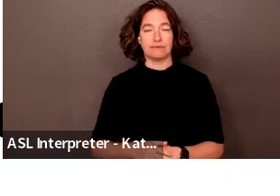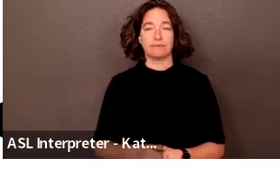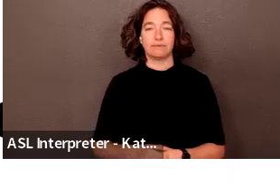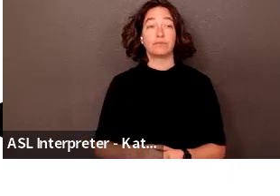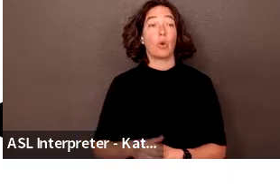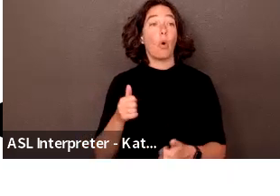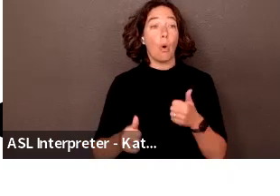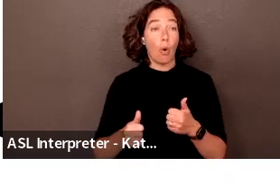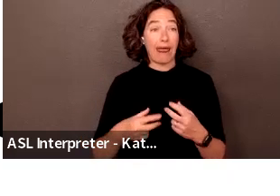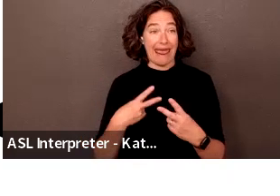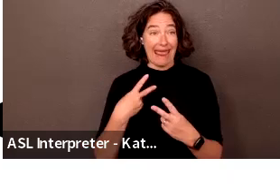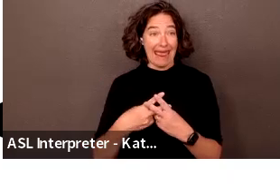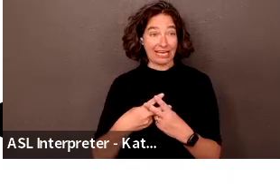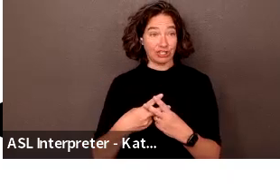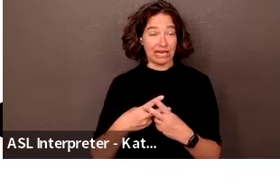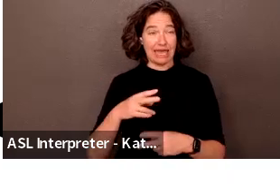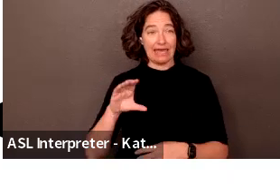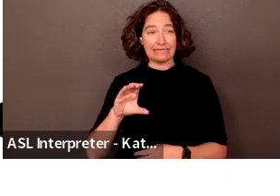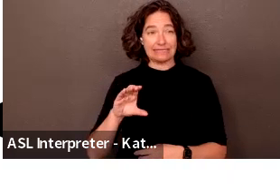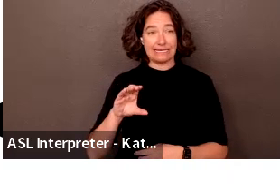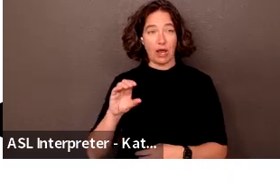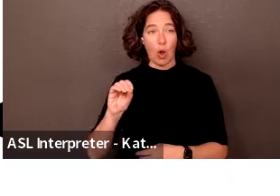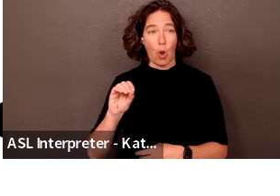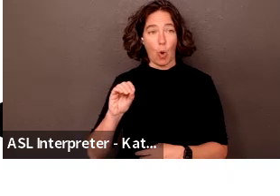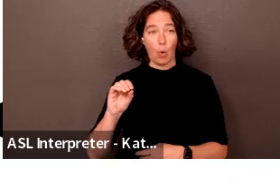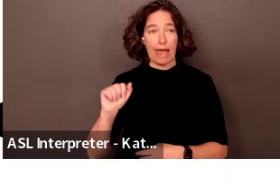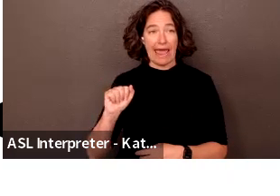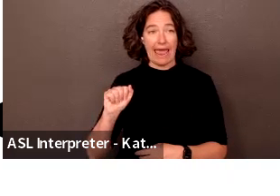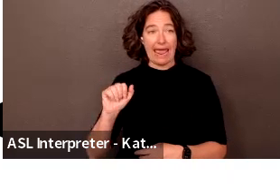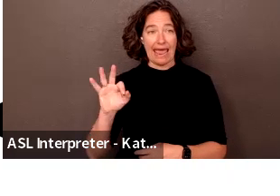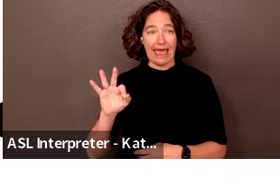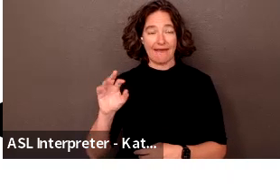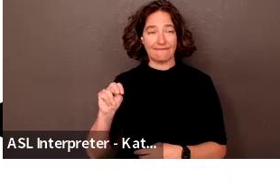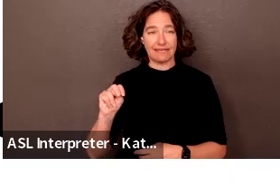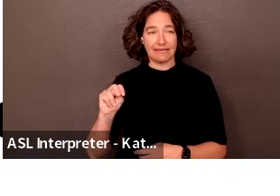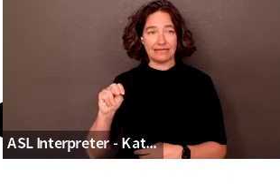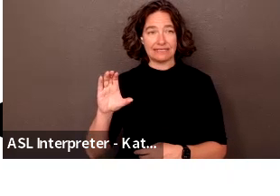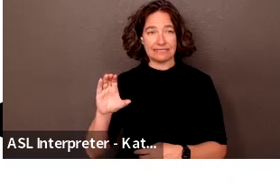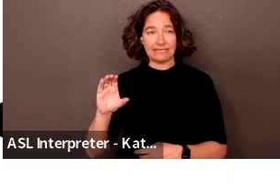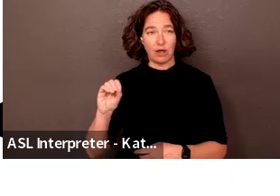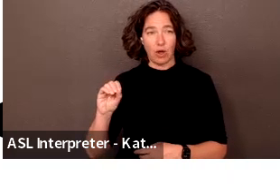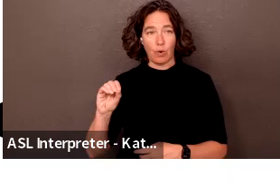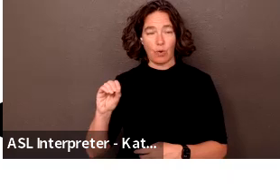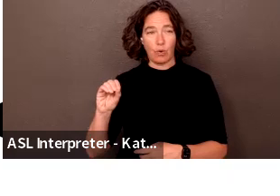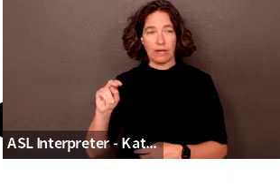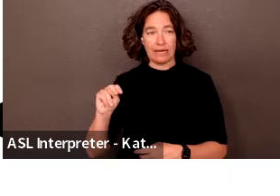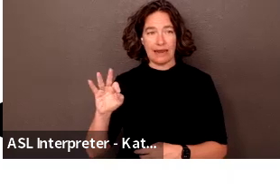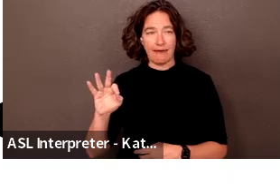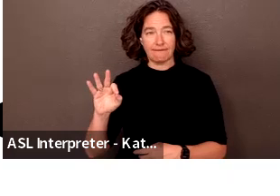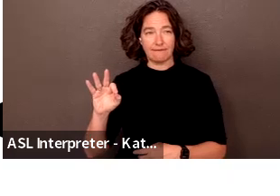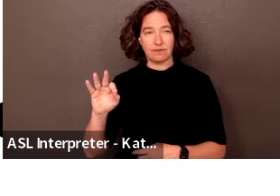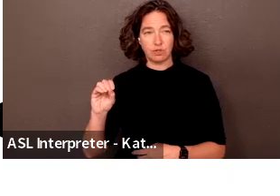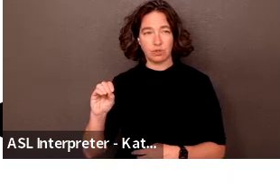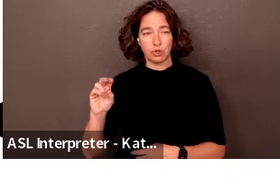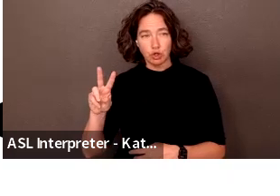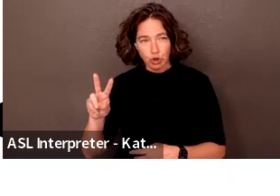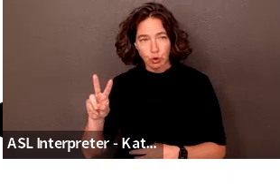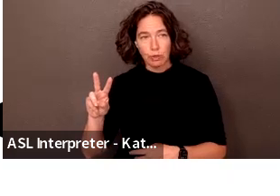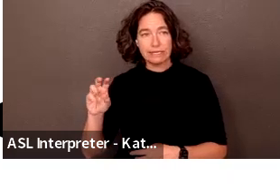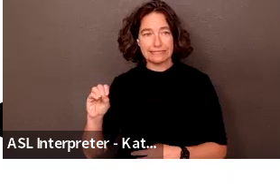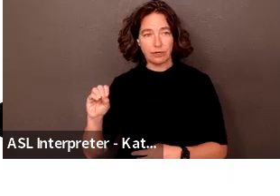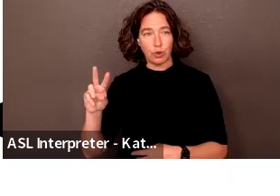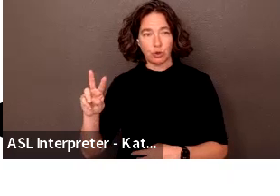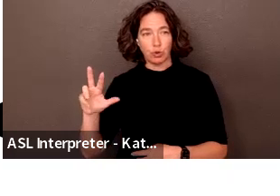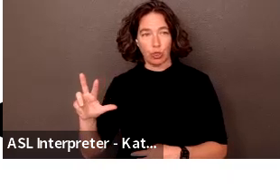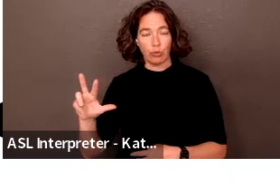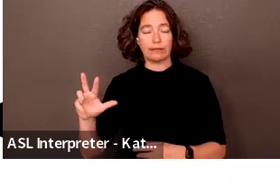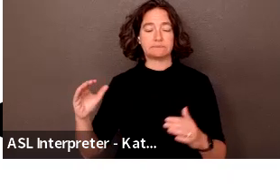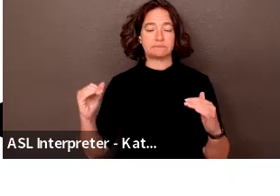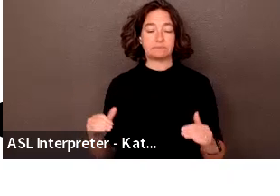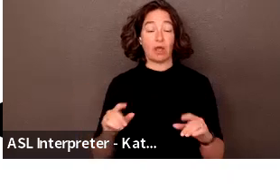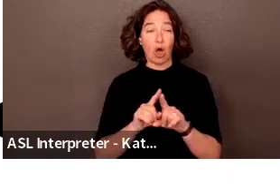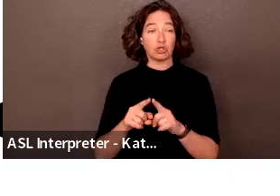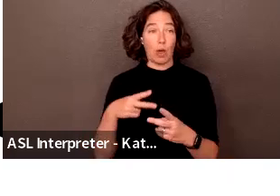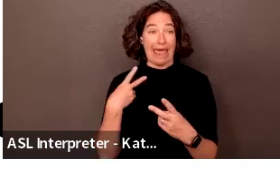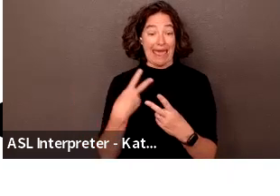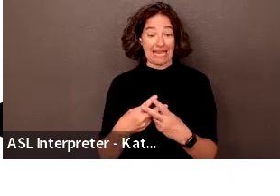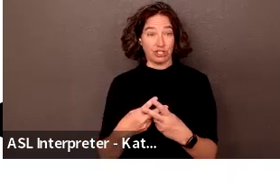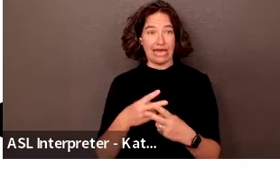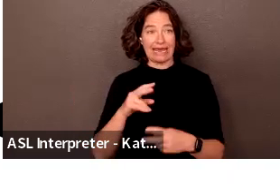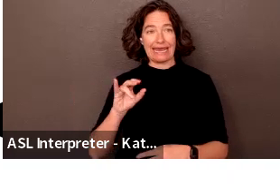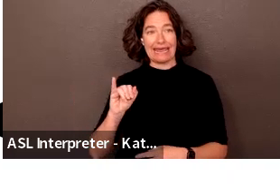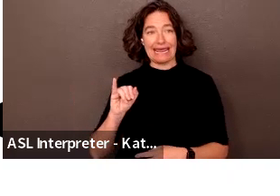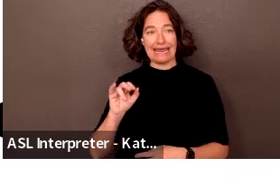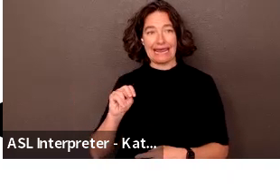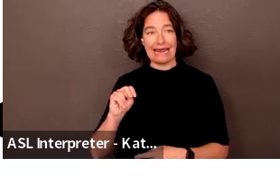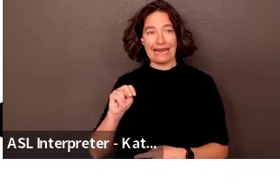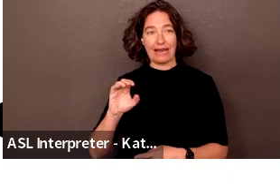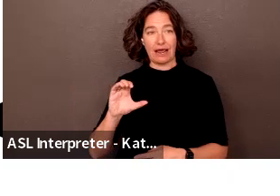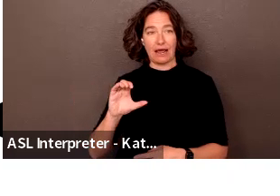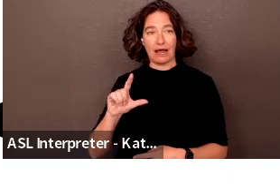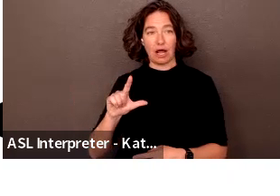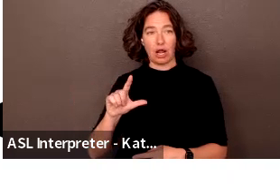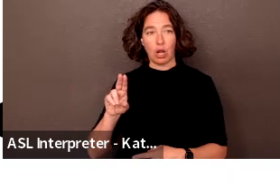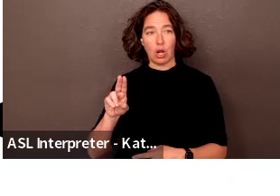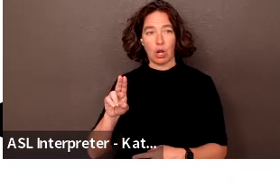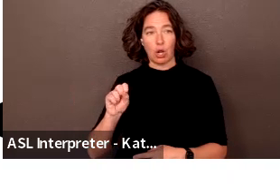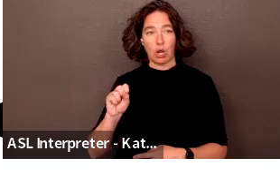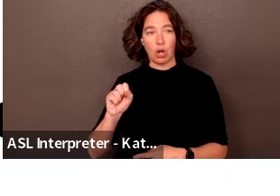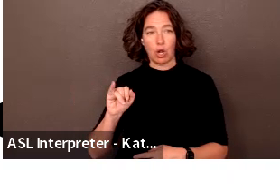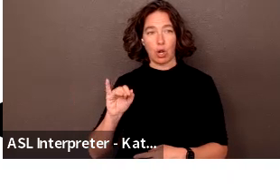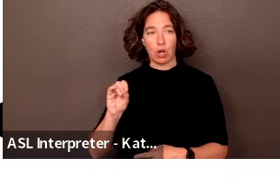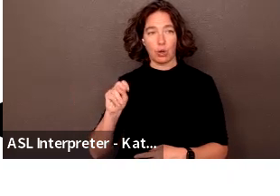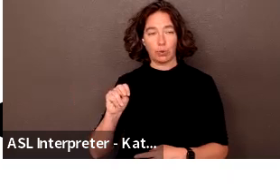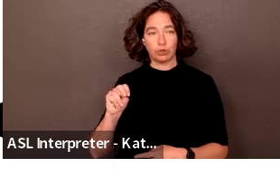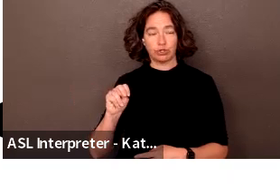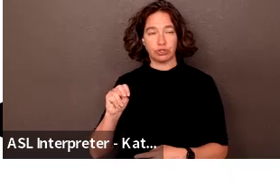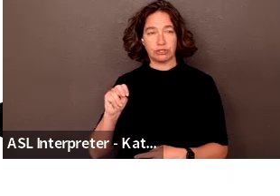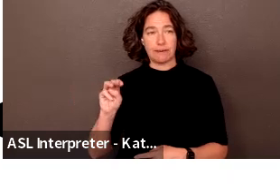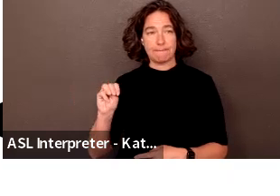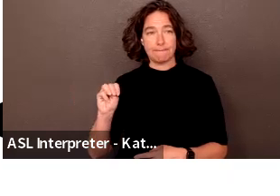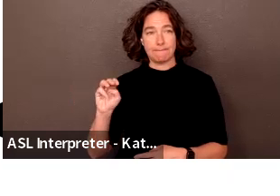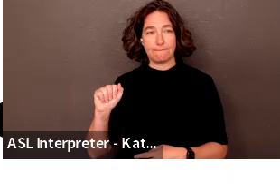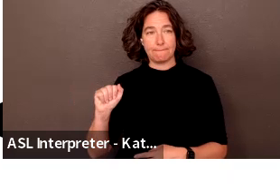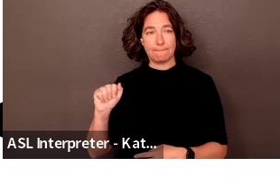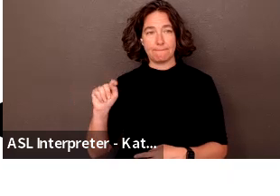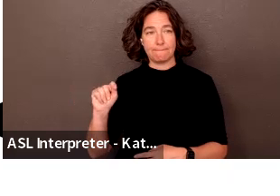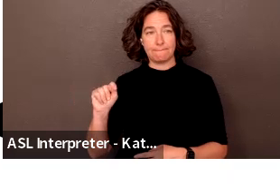please use the #plan with or #getting it right.